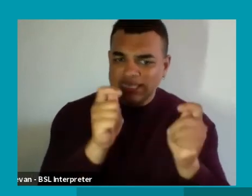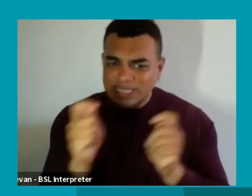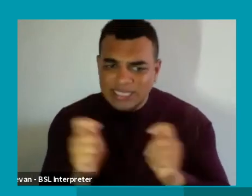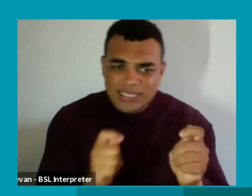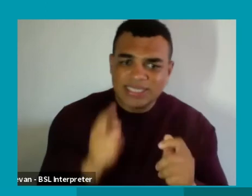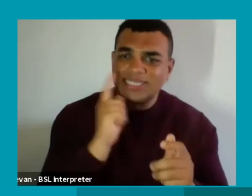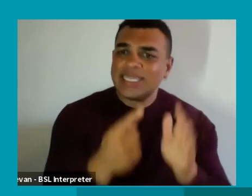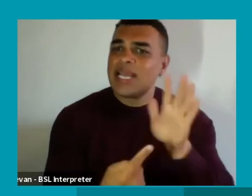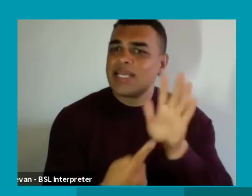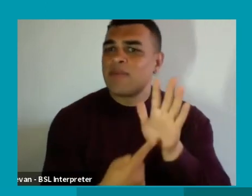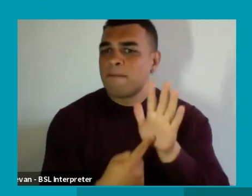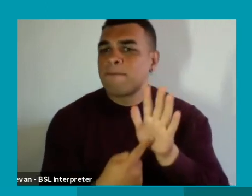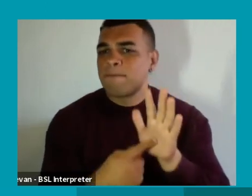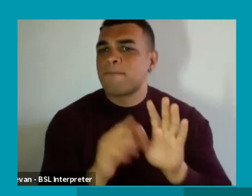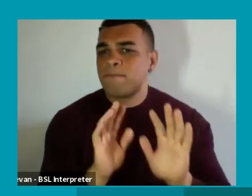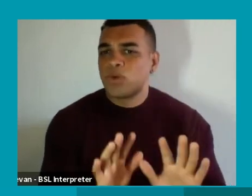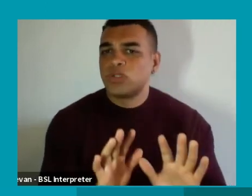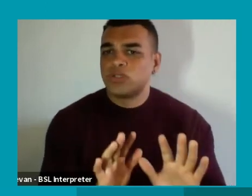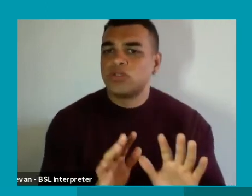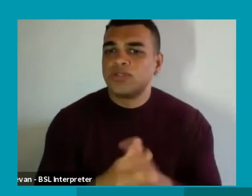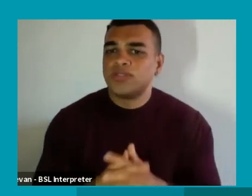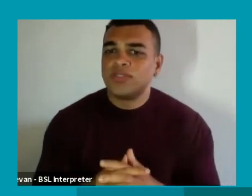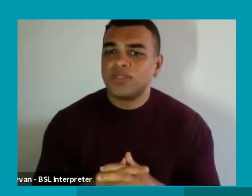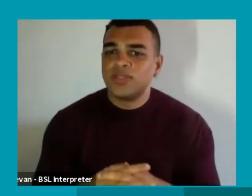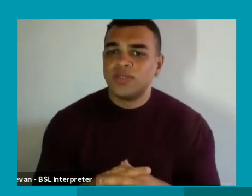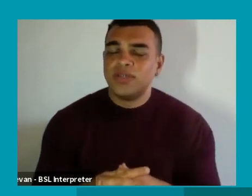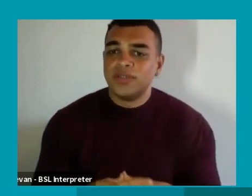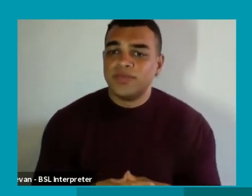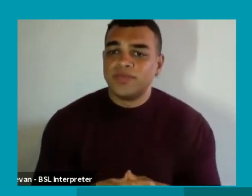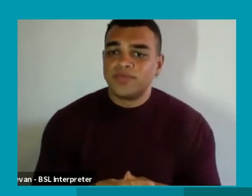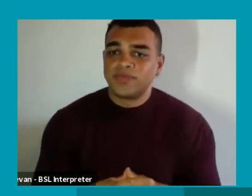it's getting it into the hands of a human. And that's what the tailoring does.